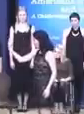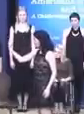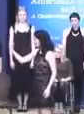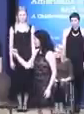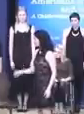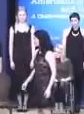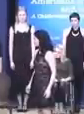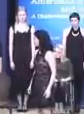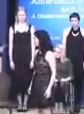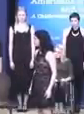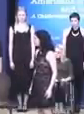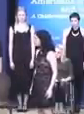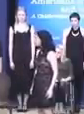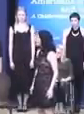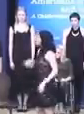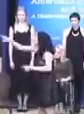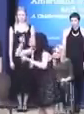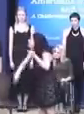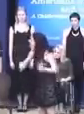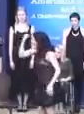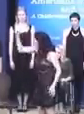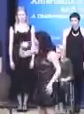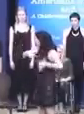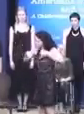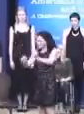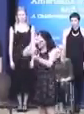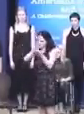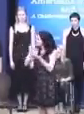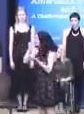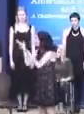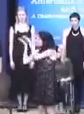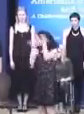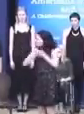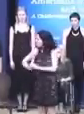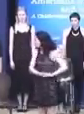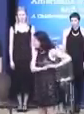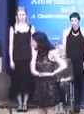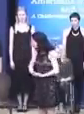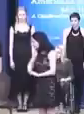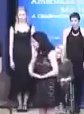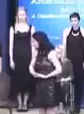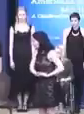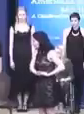[Wendla’s Mom] Wendla… child you cannot imagine that- [Wendla] But, you cannot imagine that I still believe in the stork.